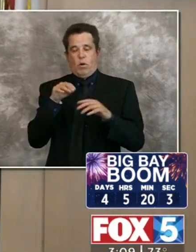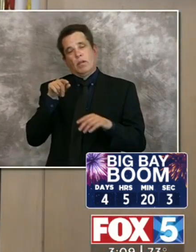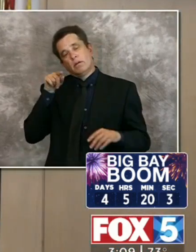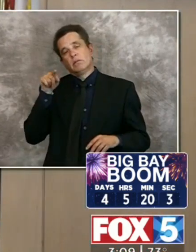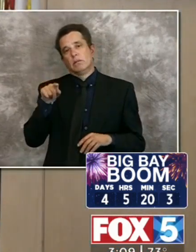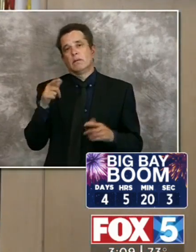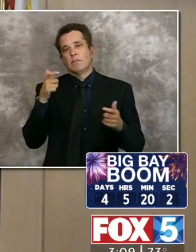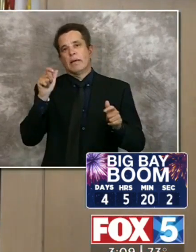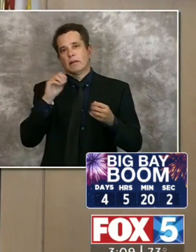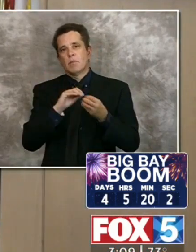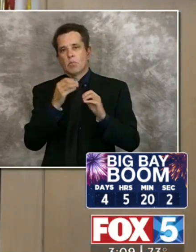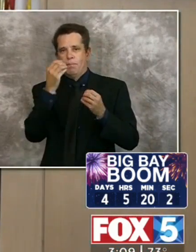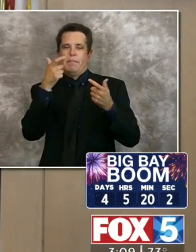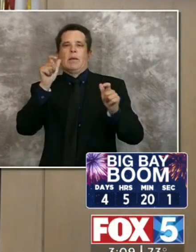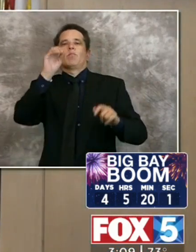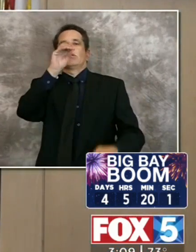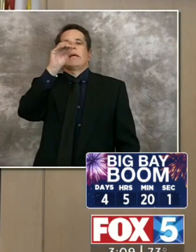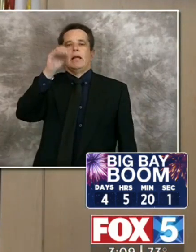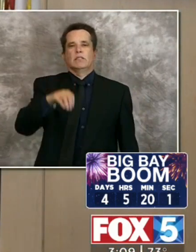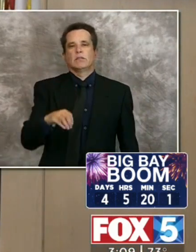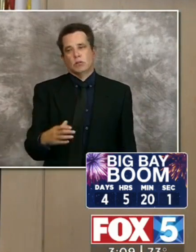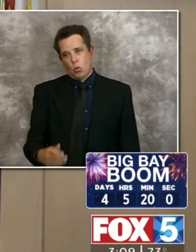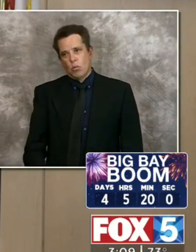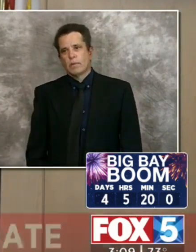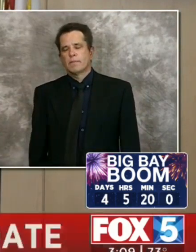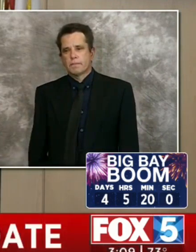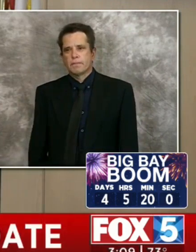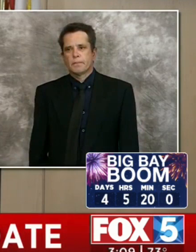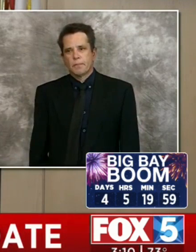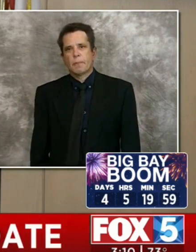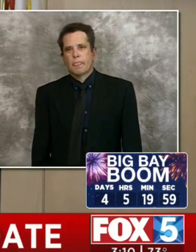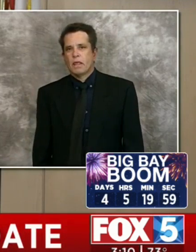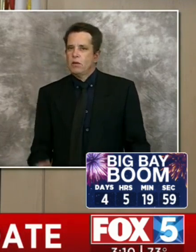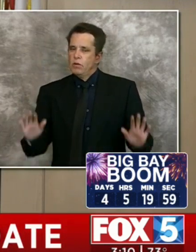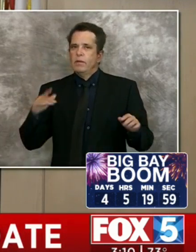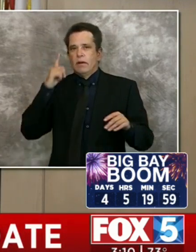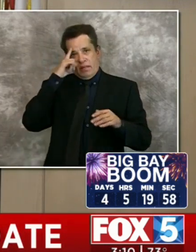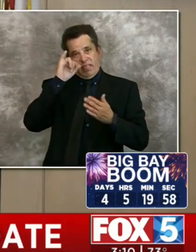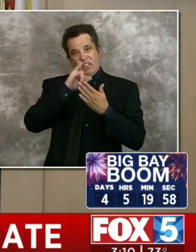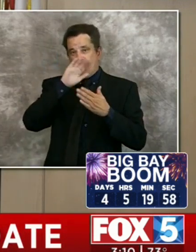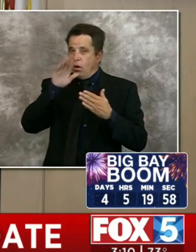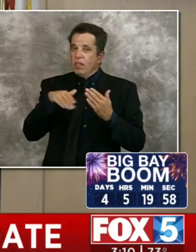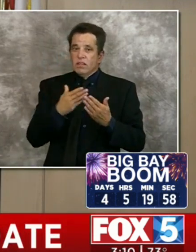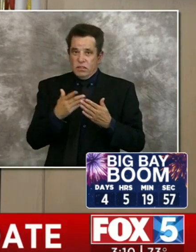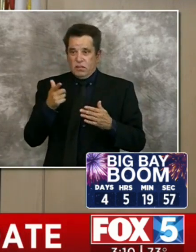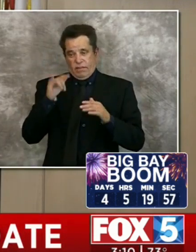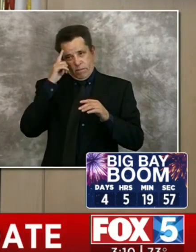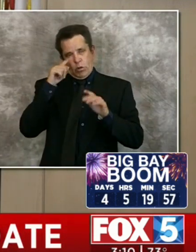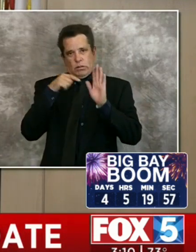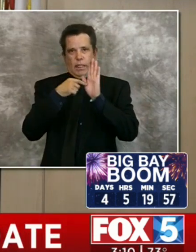BARS, A REPRESENTATIVE OF THE OVERALL A NUMBER OF 26. NEXT